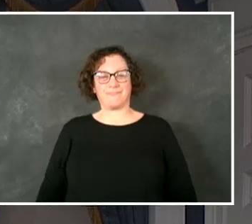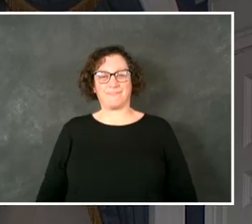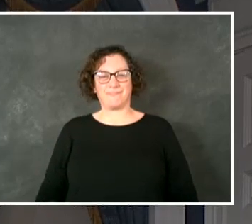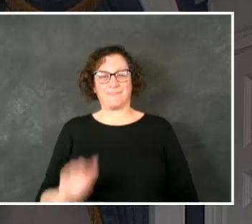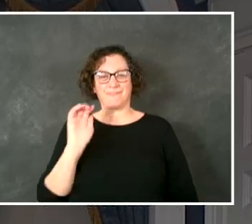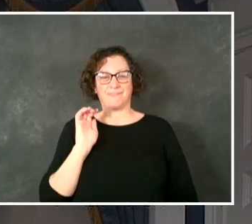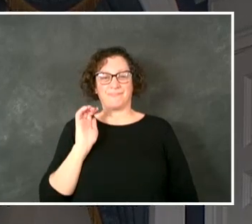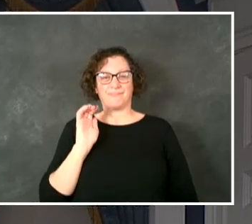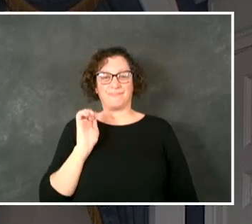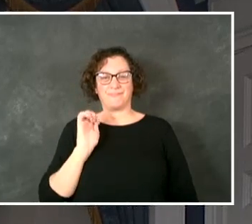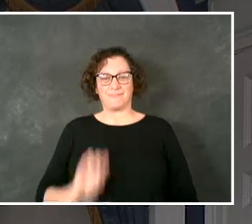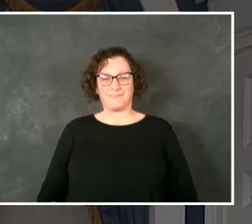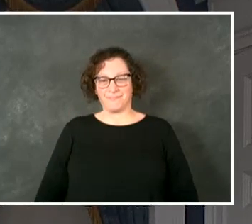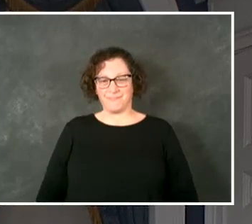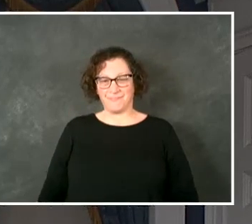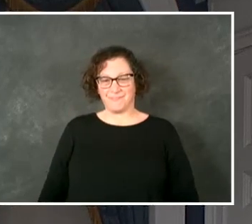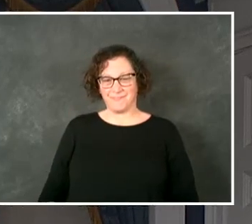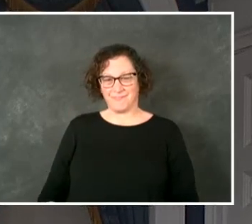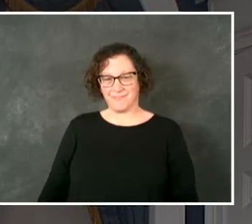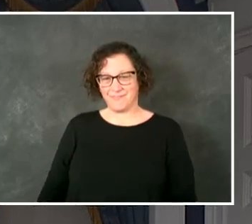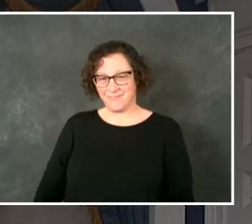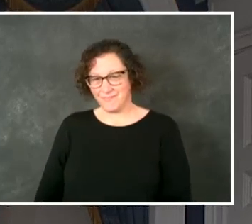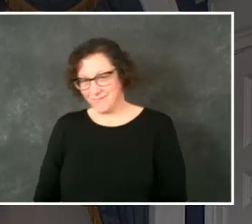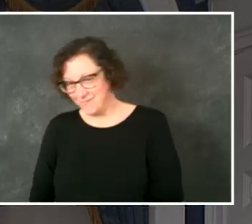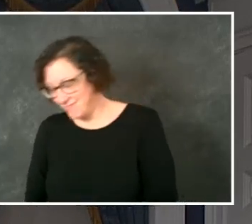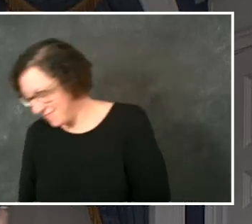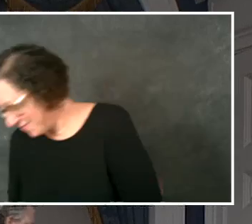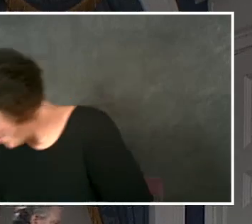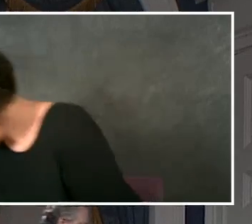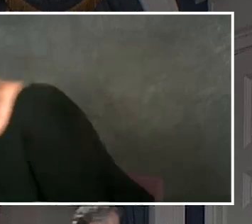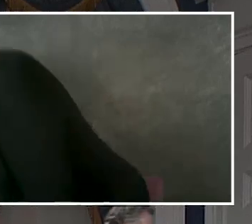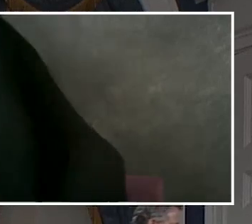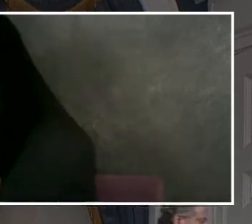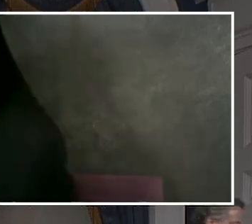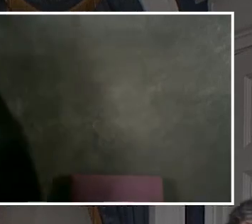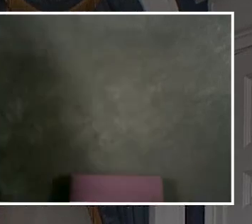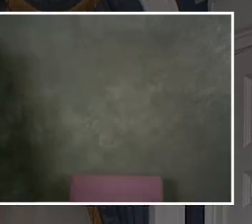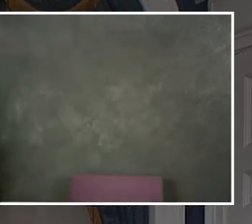THANKS, EVERY ONE.